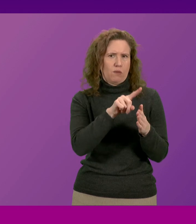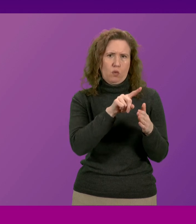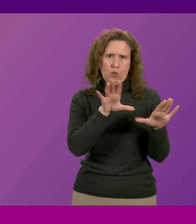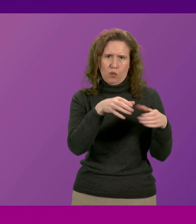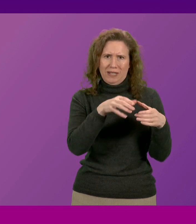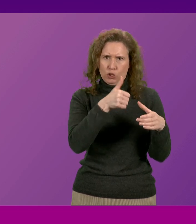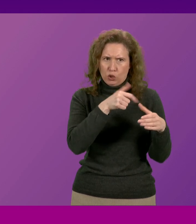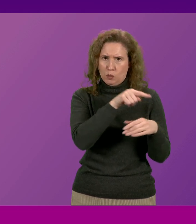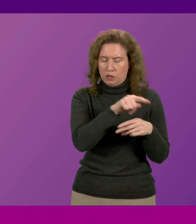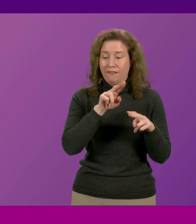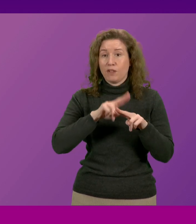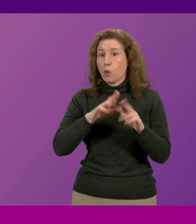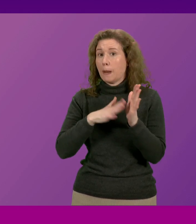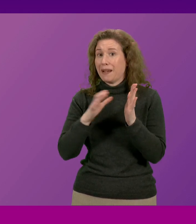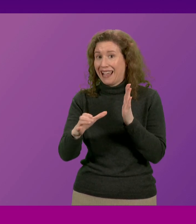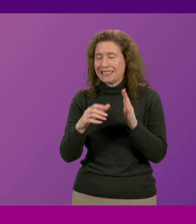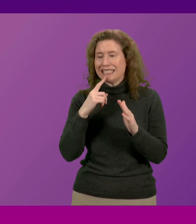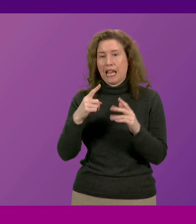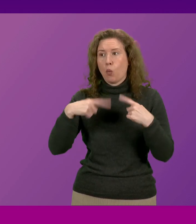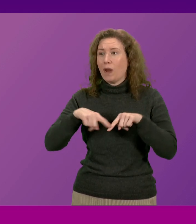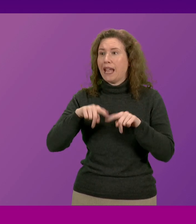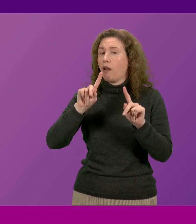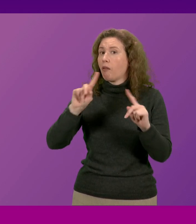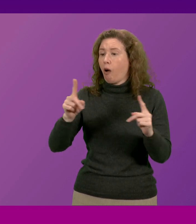Fiona Mackenzie from the We Can’t Consent to This campaign and Linda